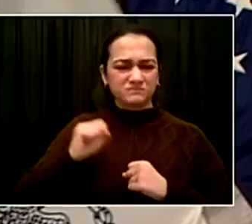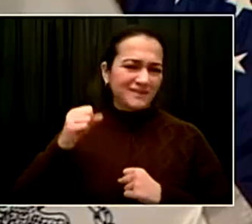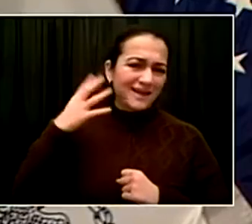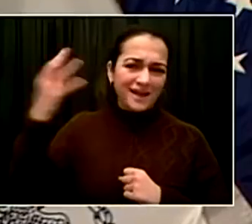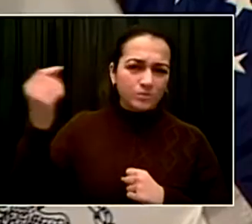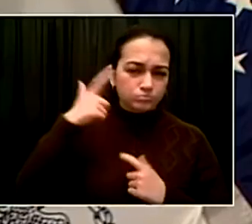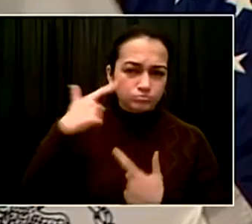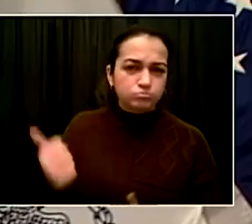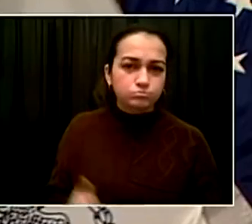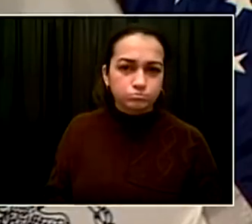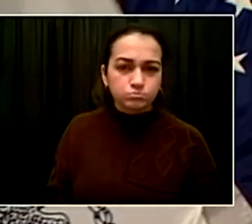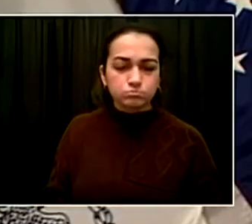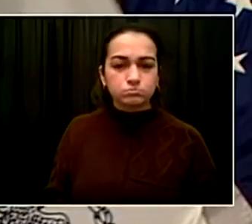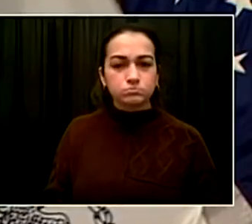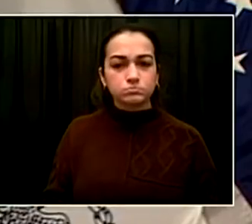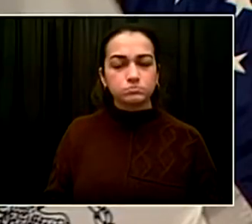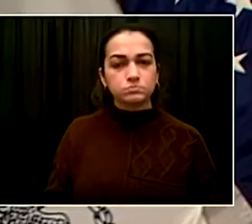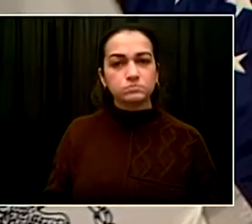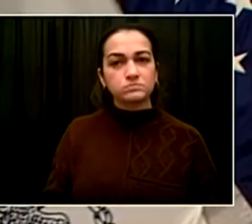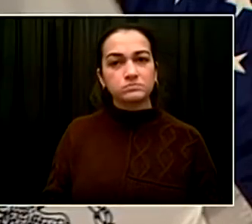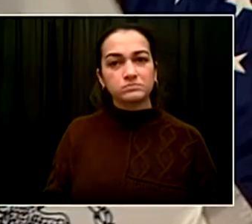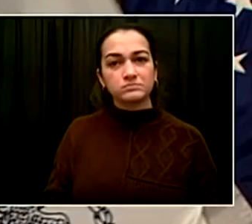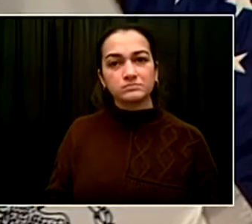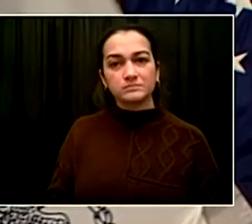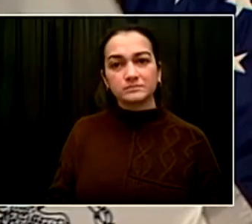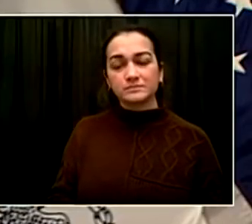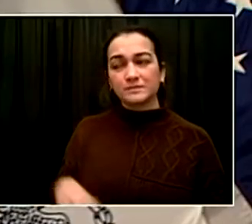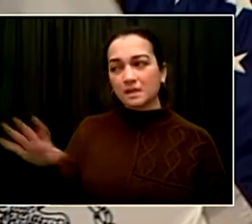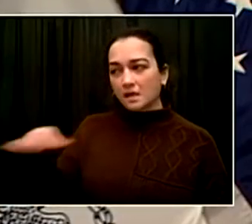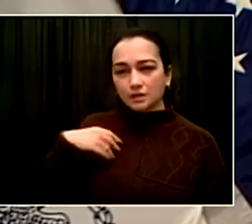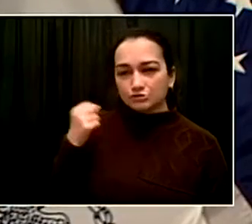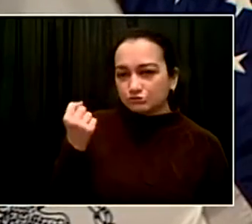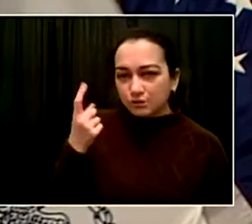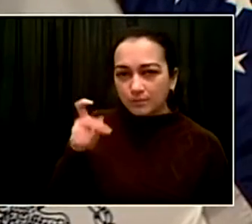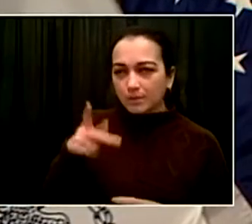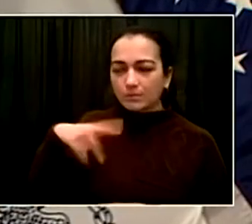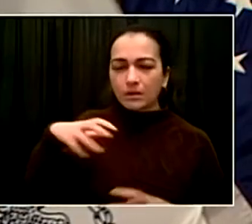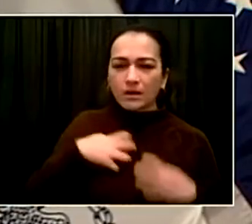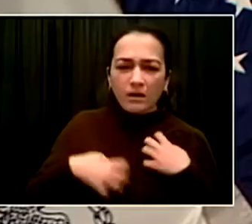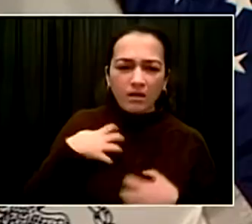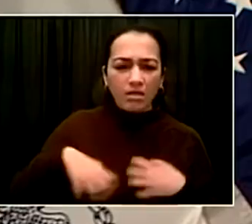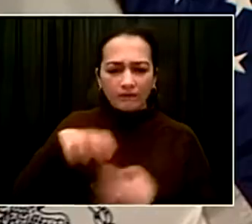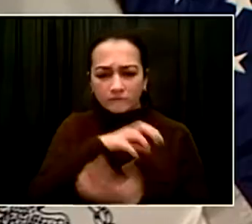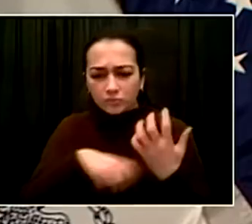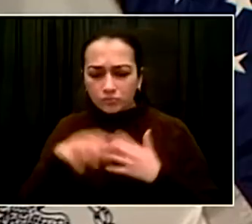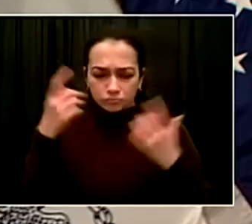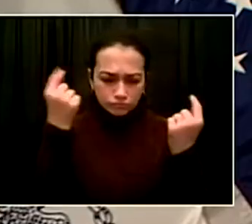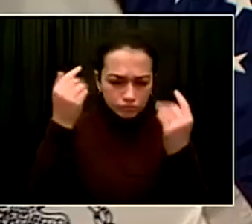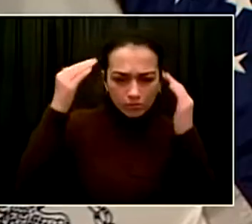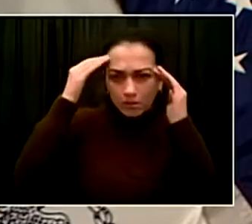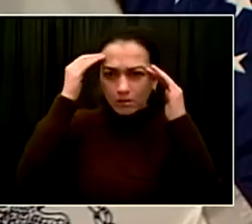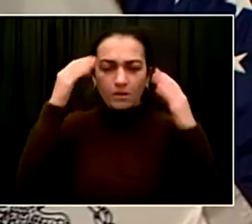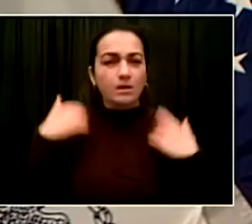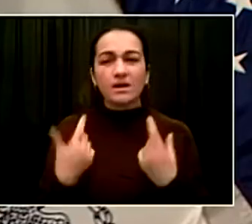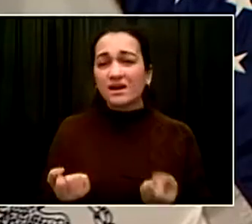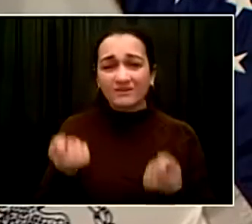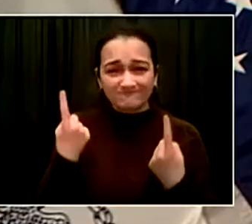PROTECTION IS HIGHER THAN ANY POINT IN THE COVID REALITY AND YOU'RE RIGHT ABOUT THE WHIPLASH AND IT'S A GOOD WORD TO USE AND